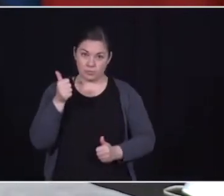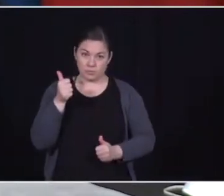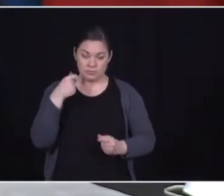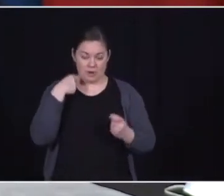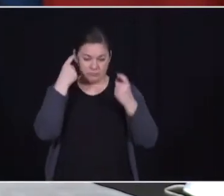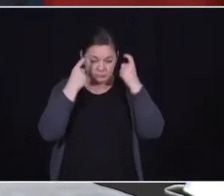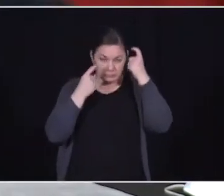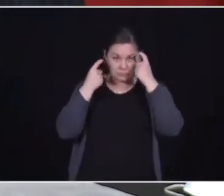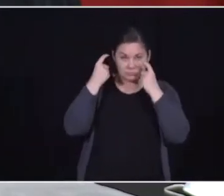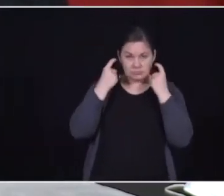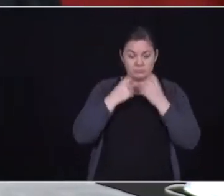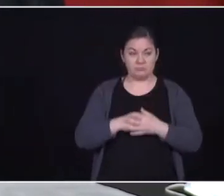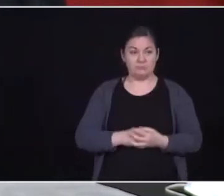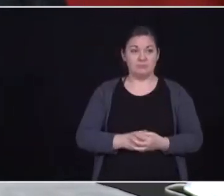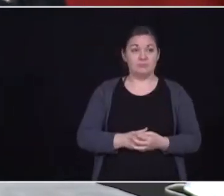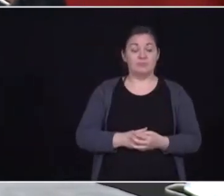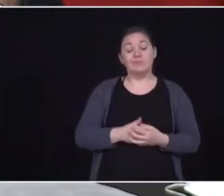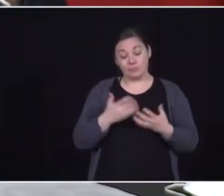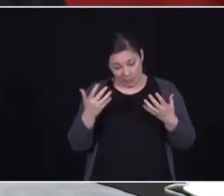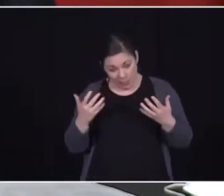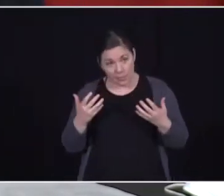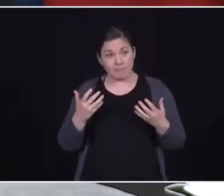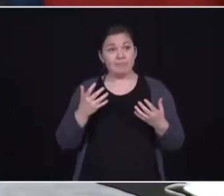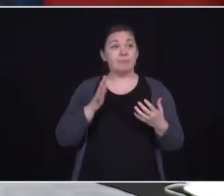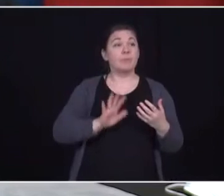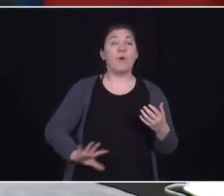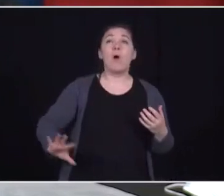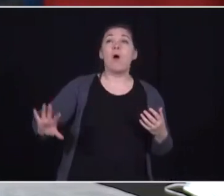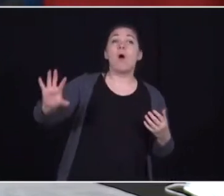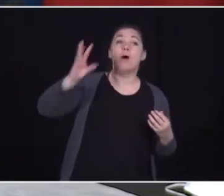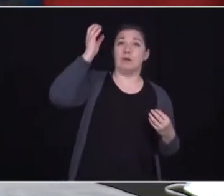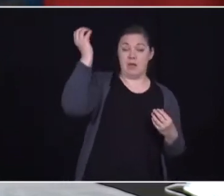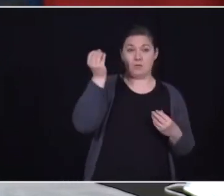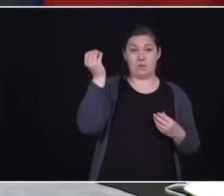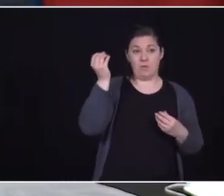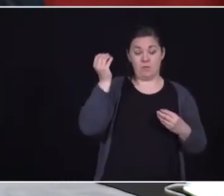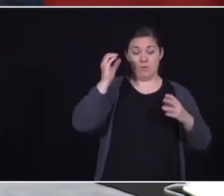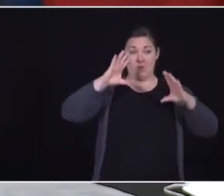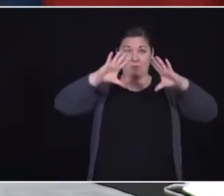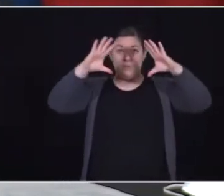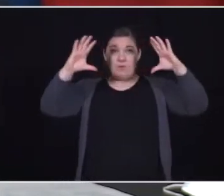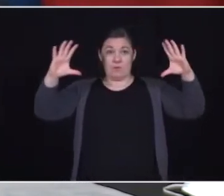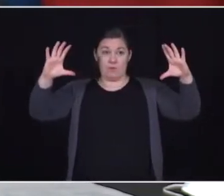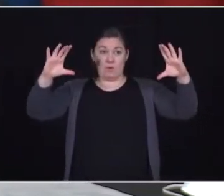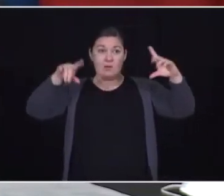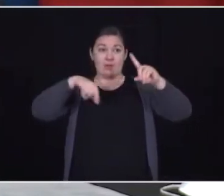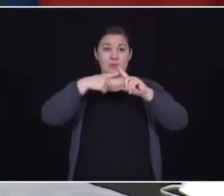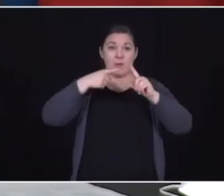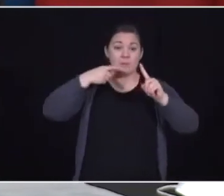in that situation or the patient or the resident. And then the potential for transmission and then criticality.